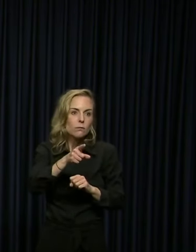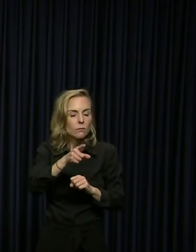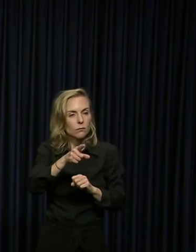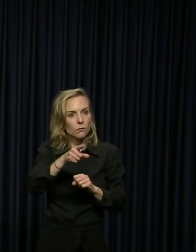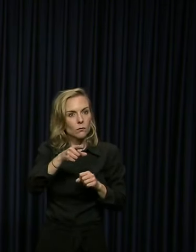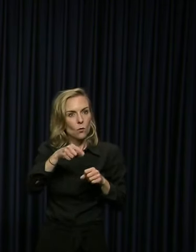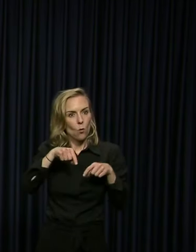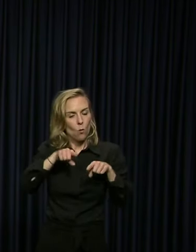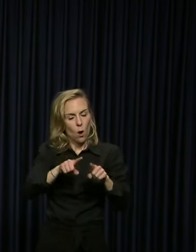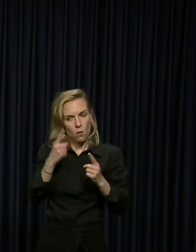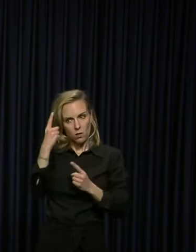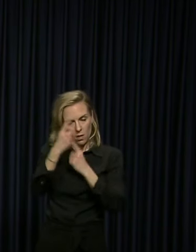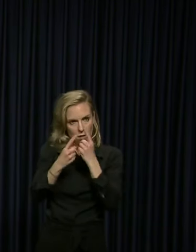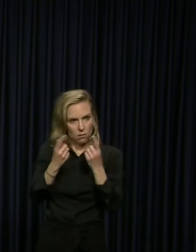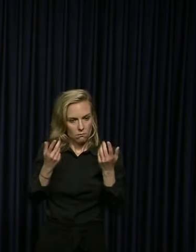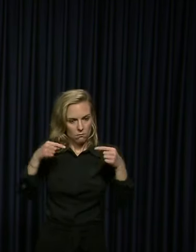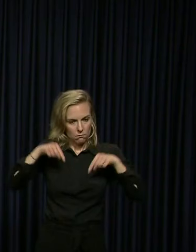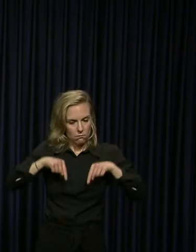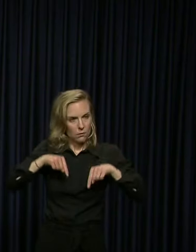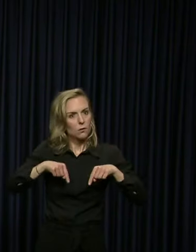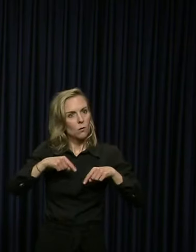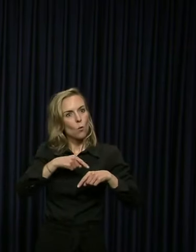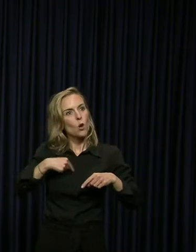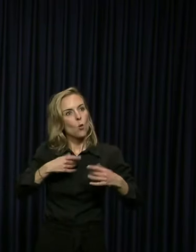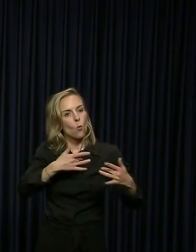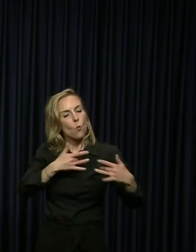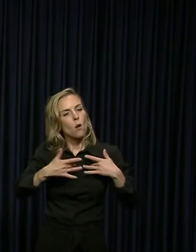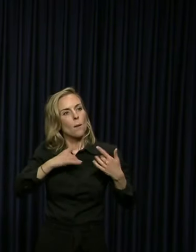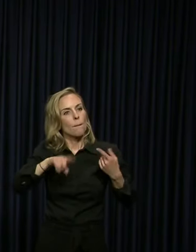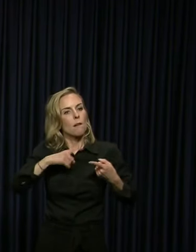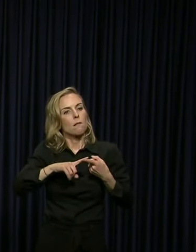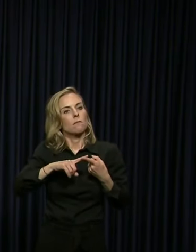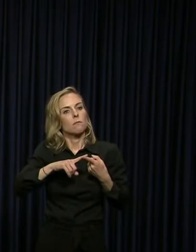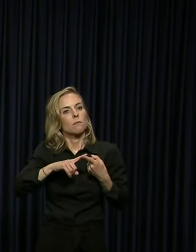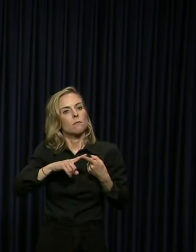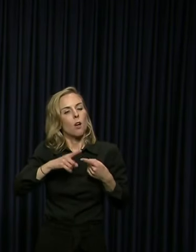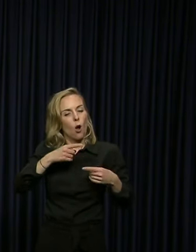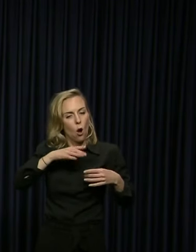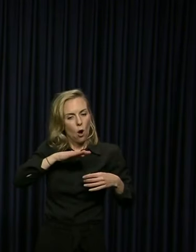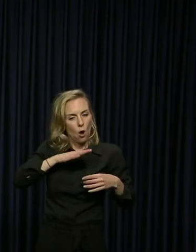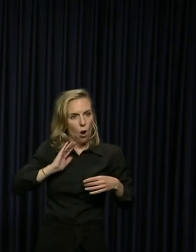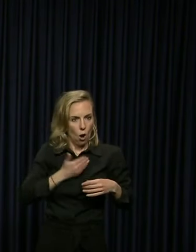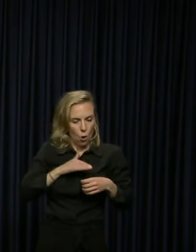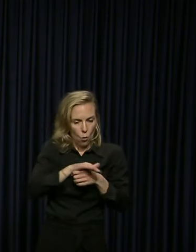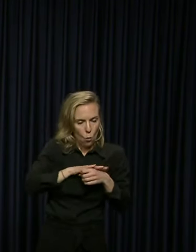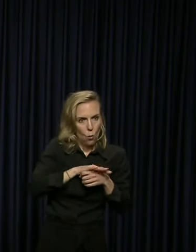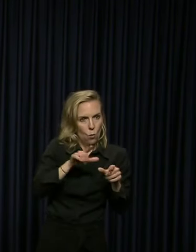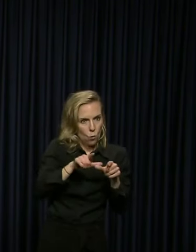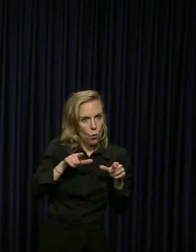ANY VISITATION AND WHY THESE NURSING HOMES ARE TAKING SUGGESTS STEPS.